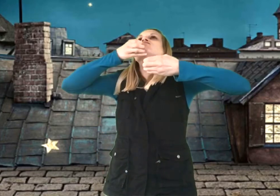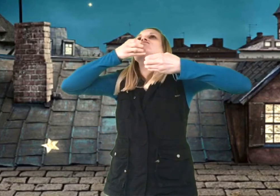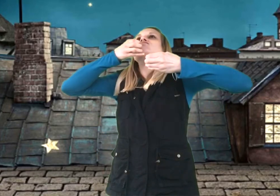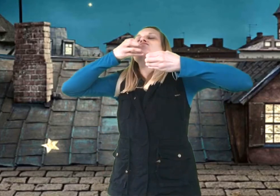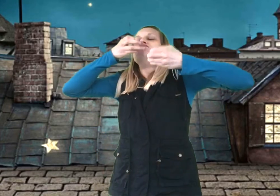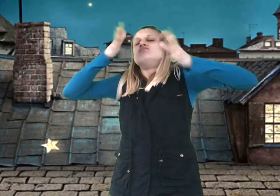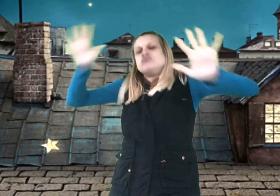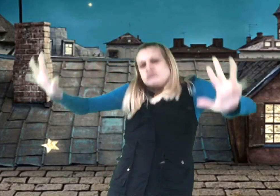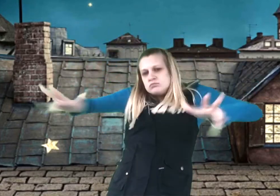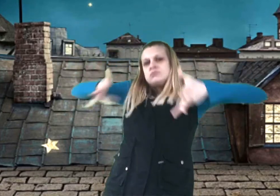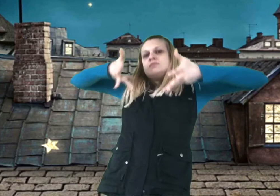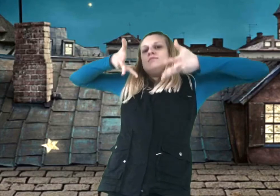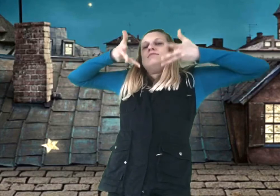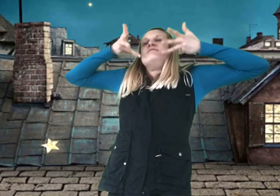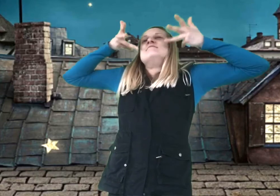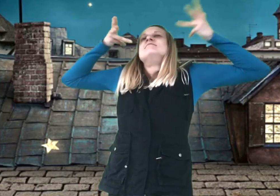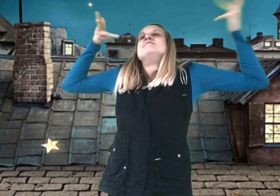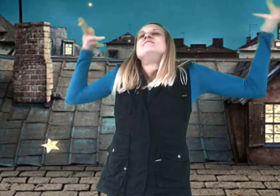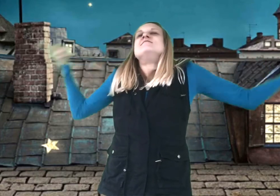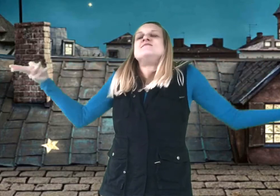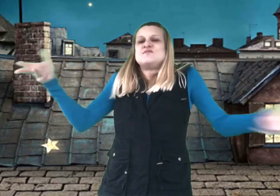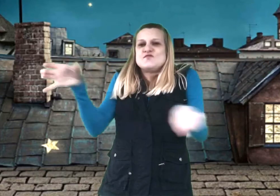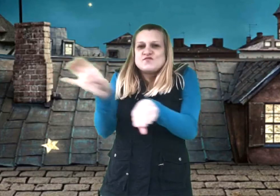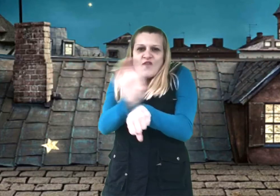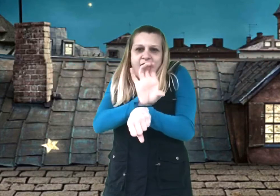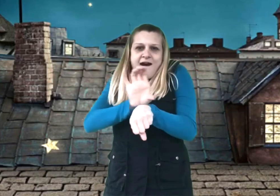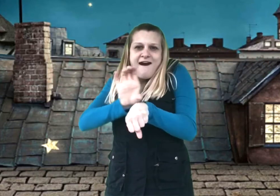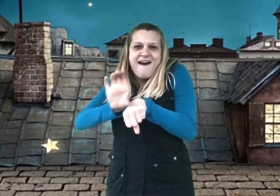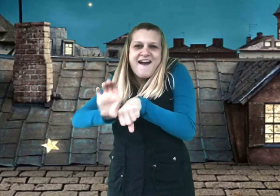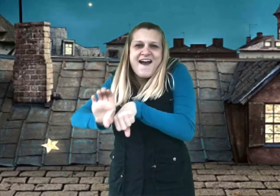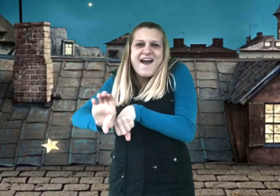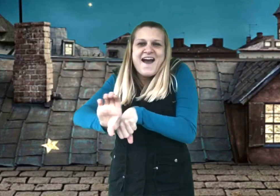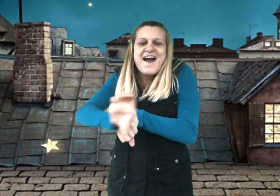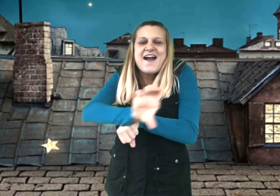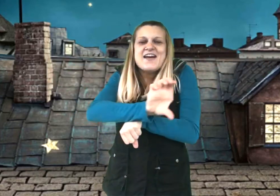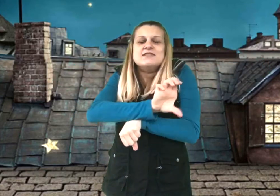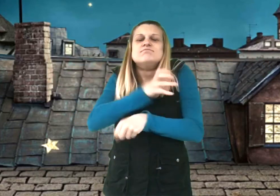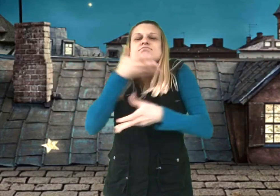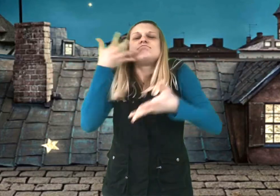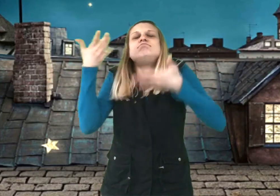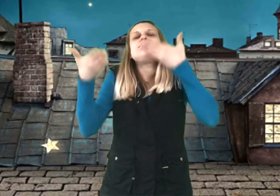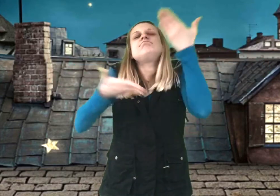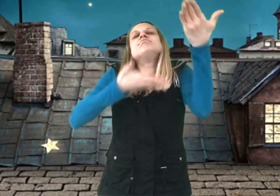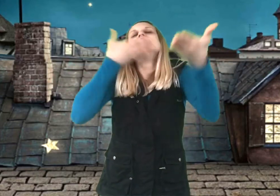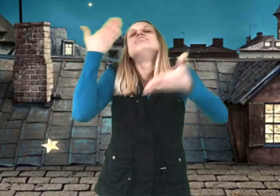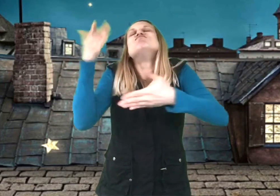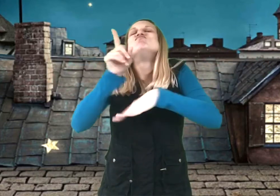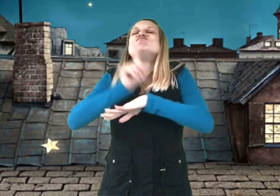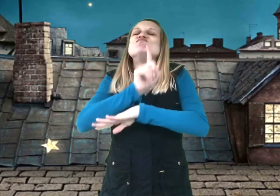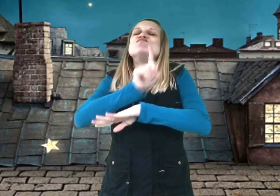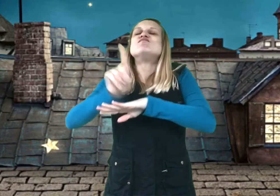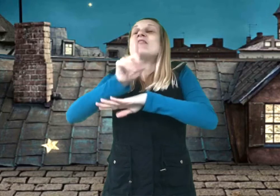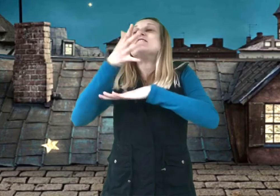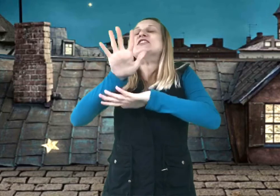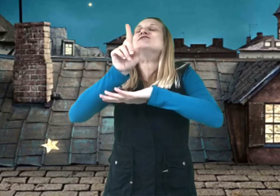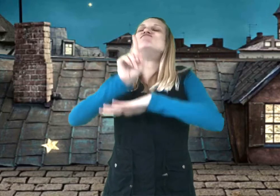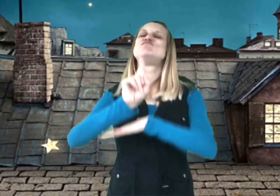and take long deep sniffs of the gorgeous chocolatey smell all around him.